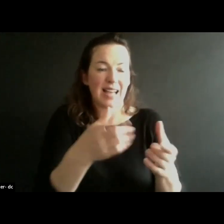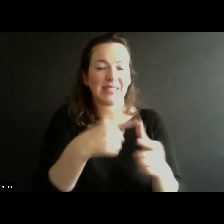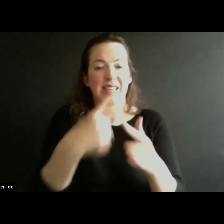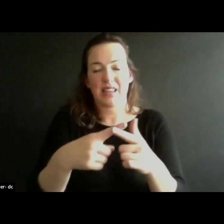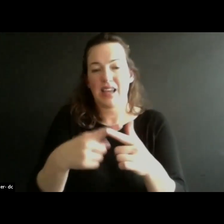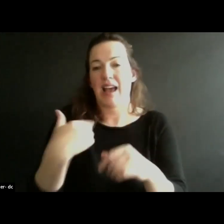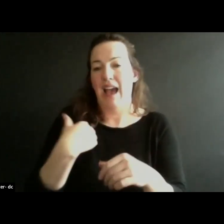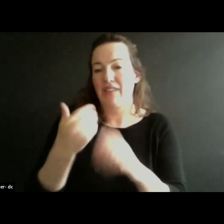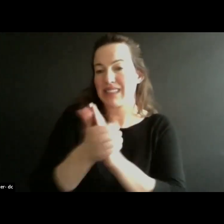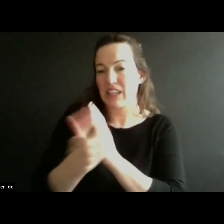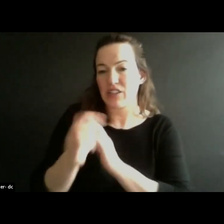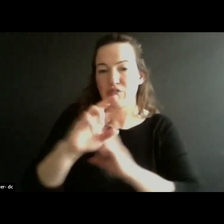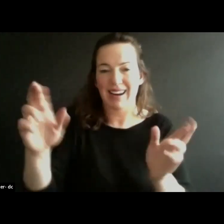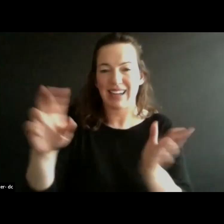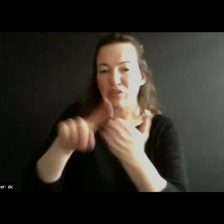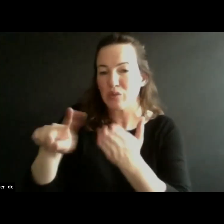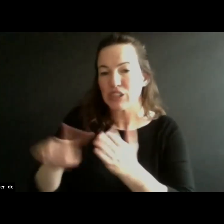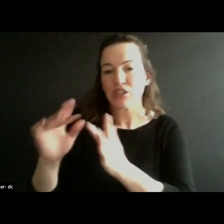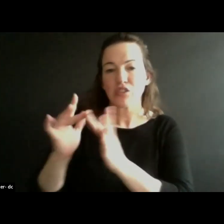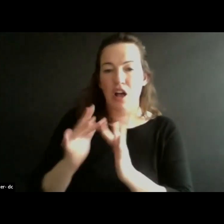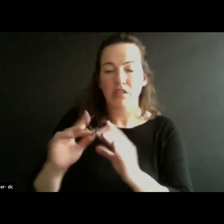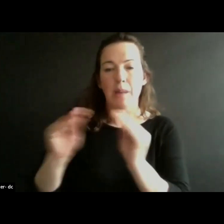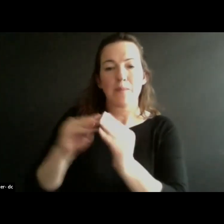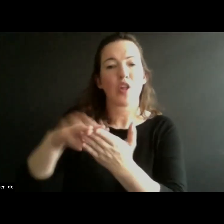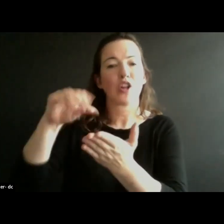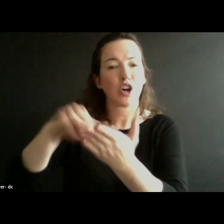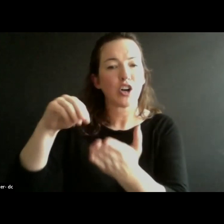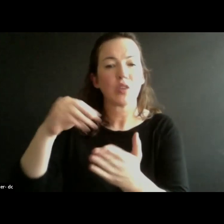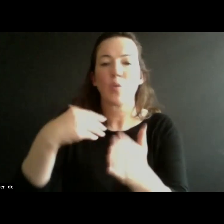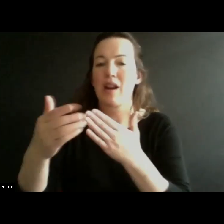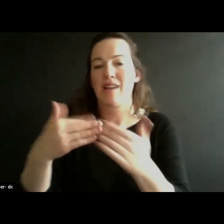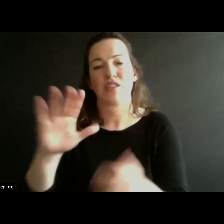researching online. You know, online services, or whatever it is that they're trying to be